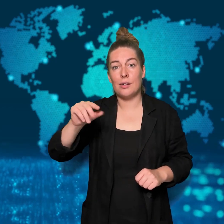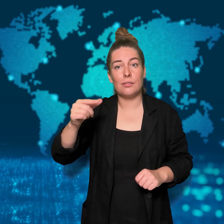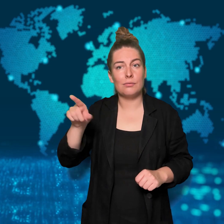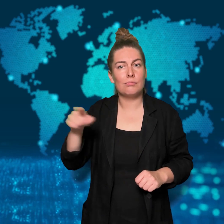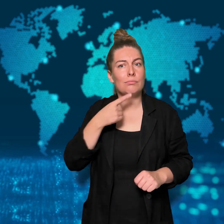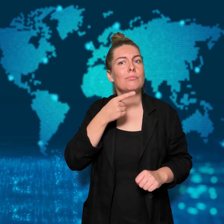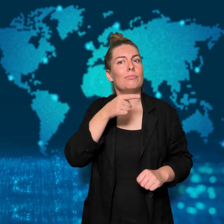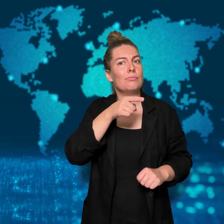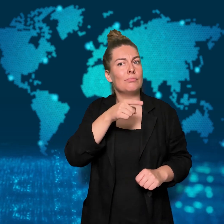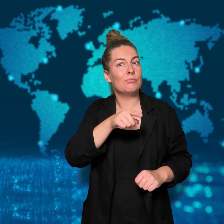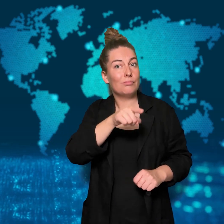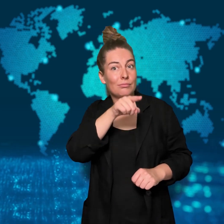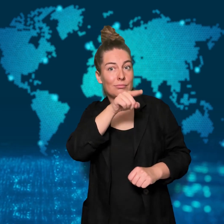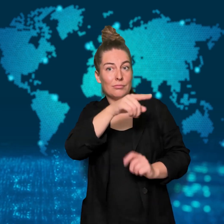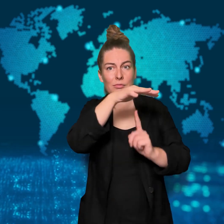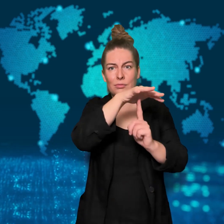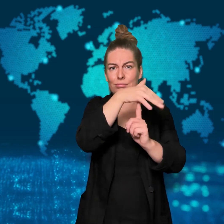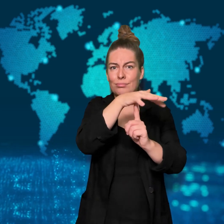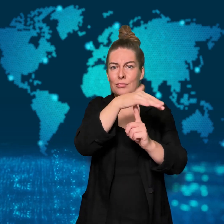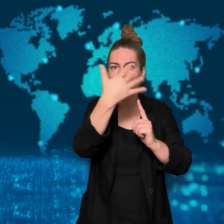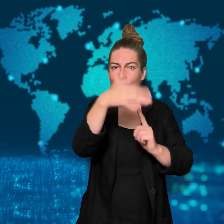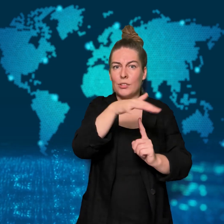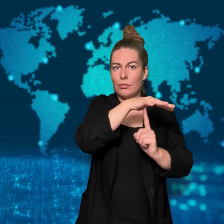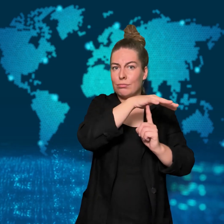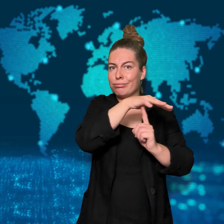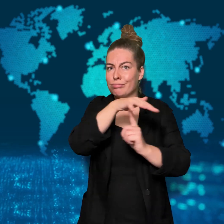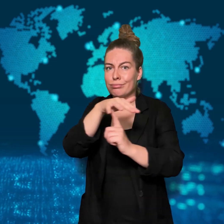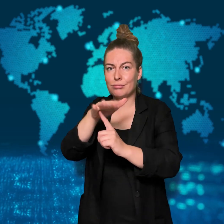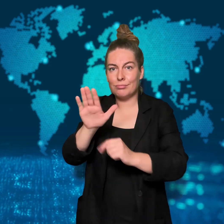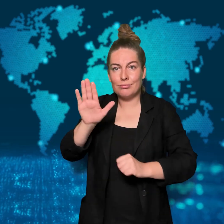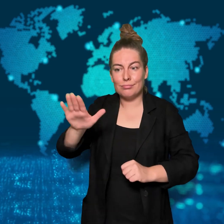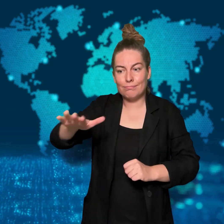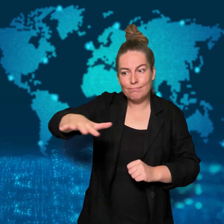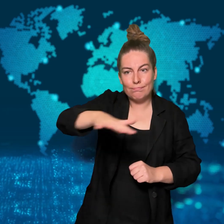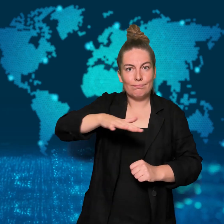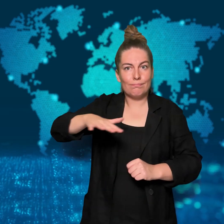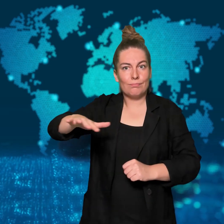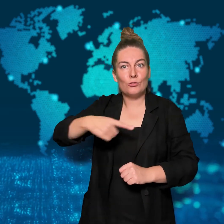The statement said Canada's actions were